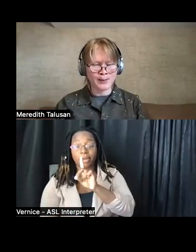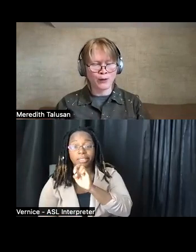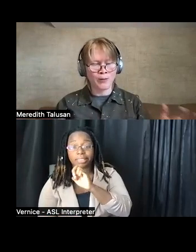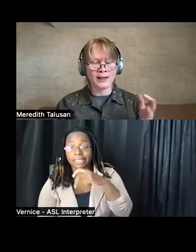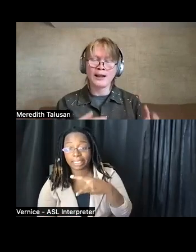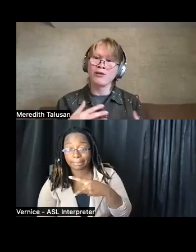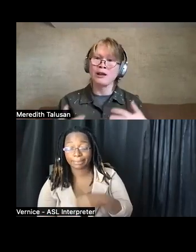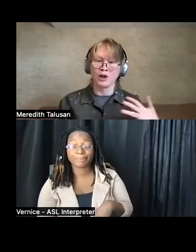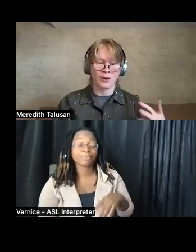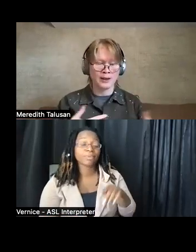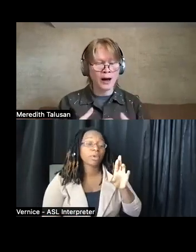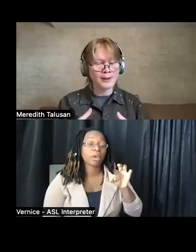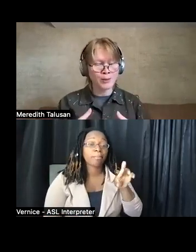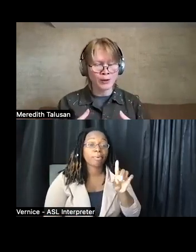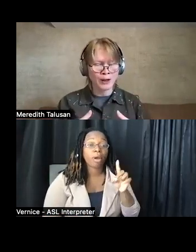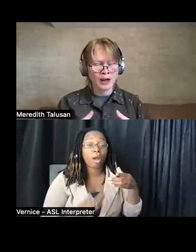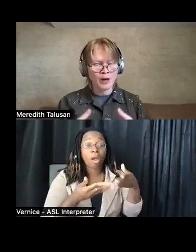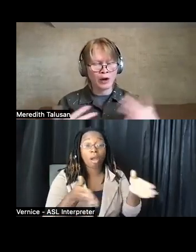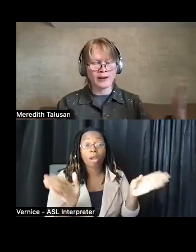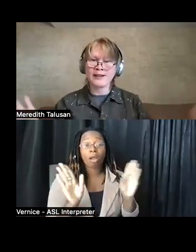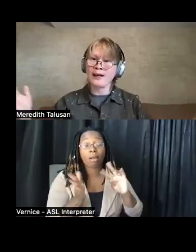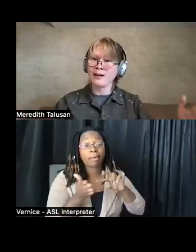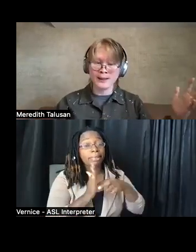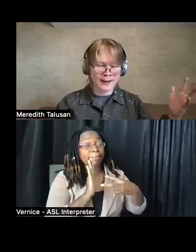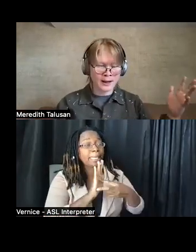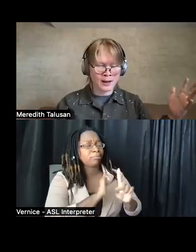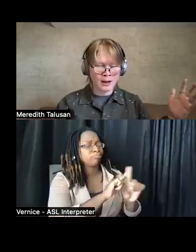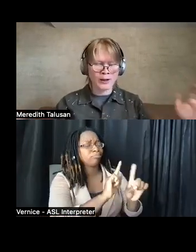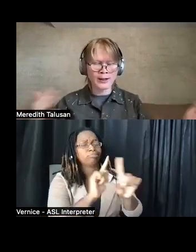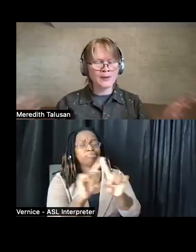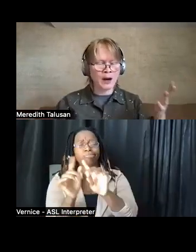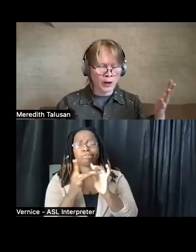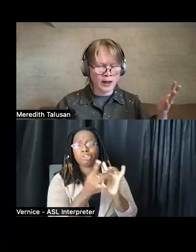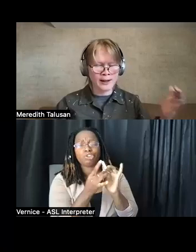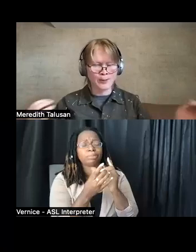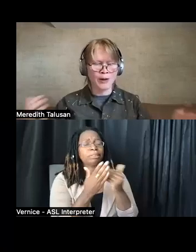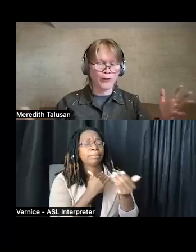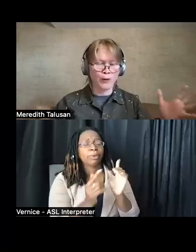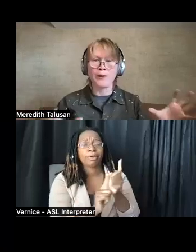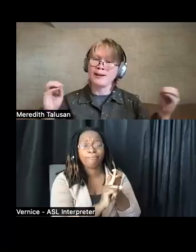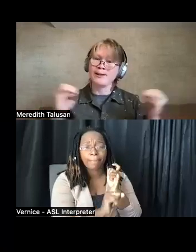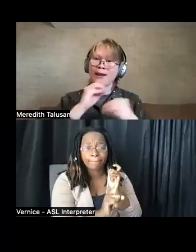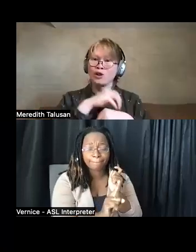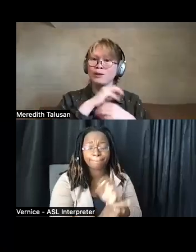networking, versus deep networking. Broad networking is about forming as many relationships as possible , regardless of intimacy, whereas